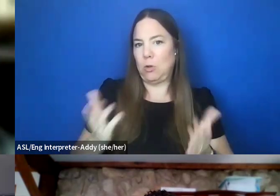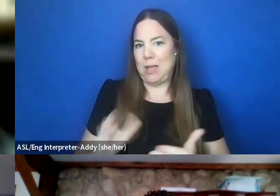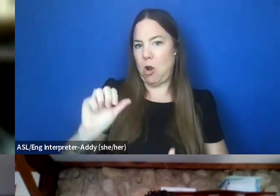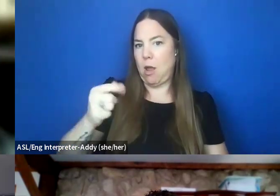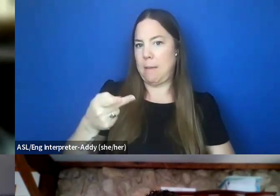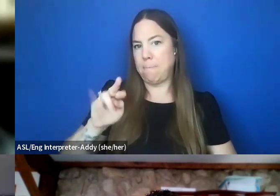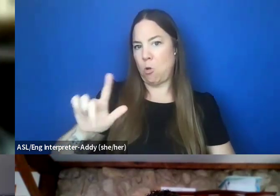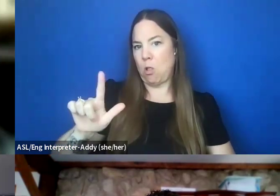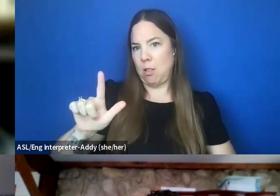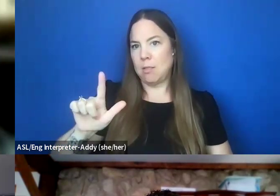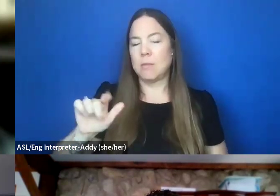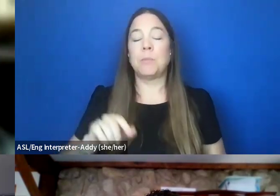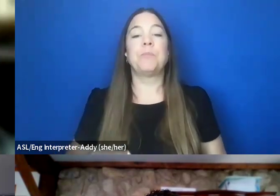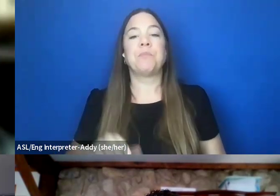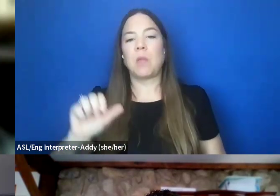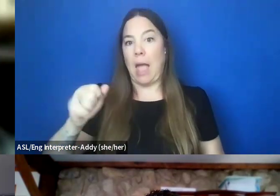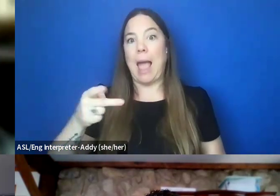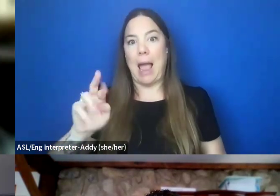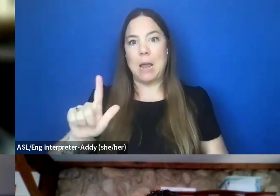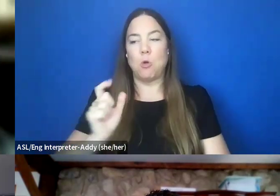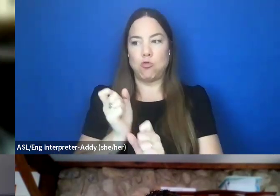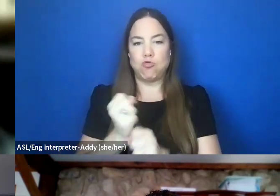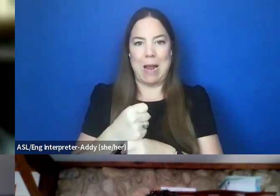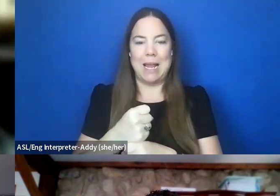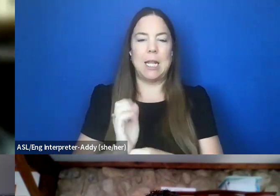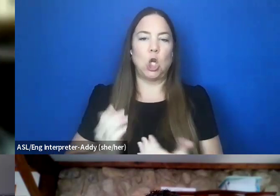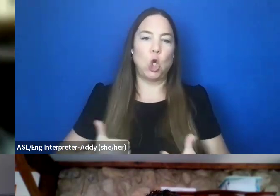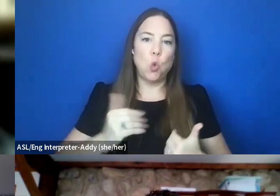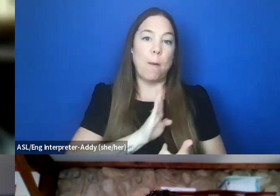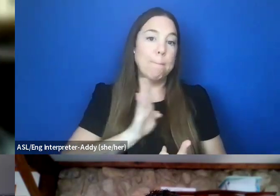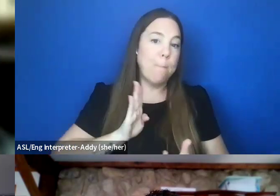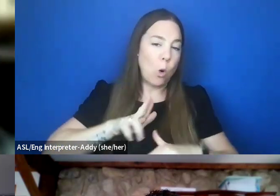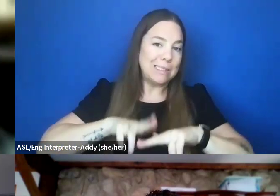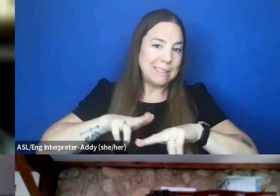Elissa w/ APRIL: April created 2 youth board seats on our board of directors.